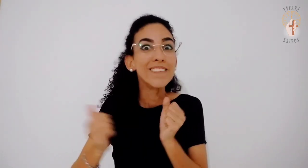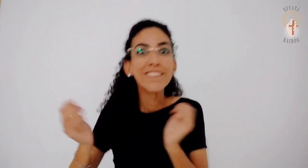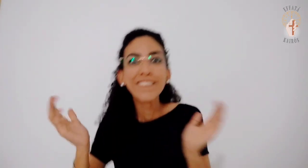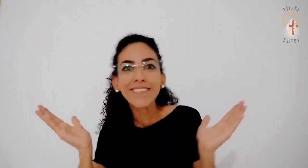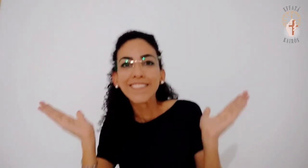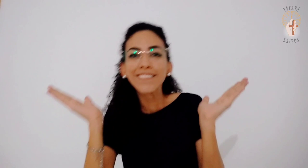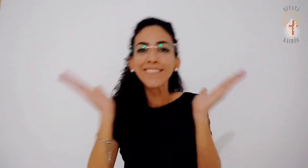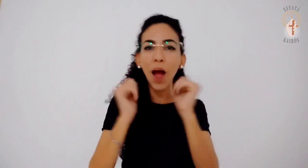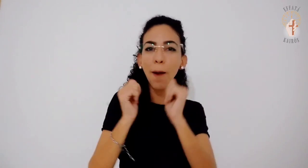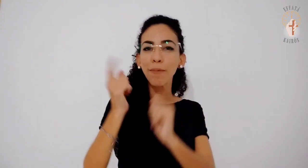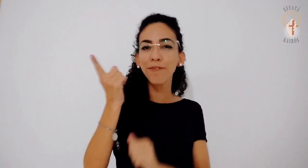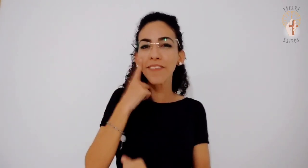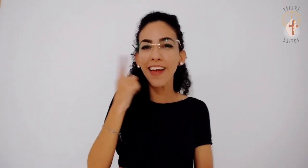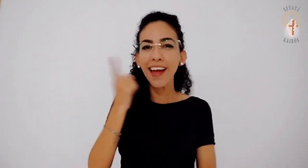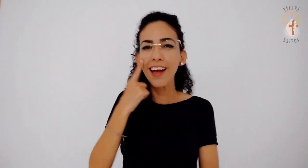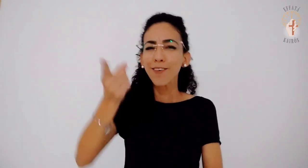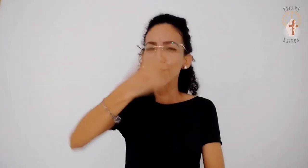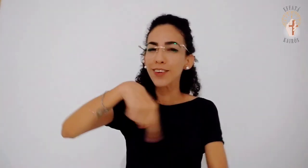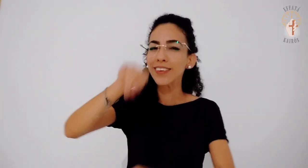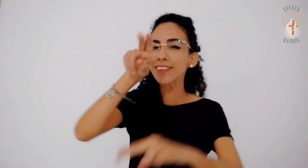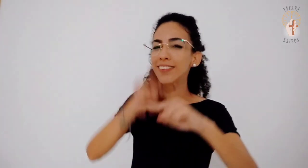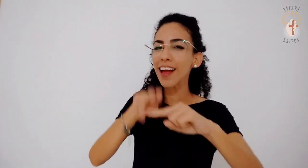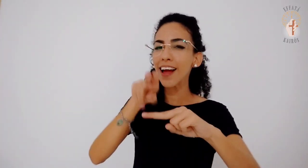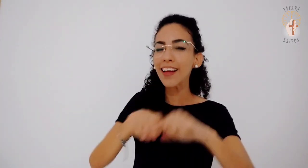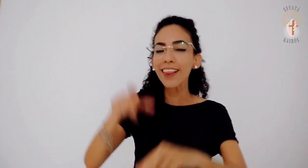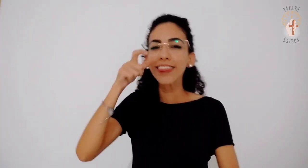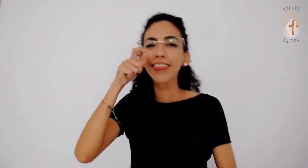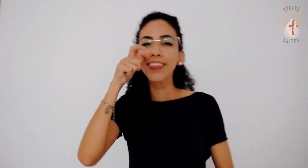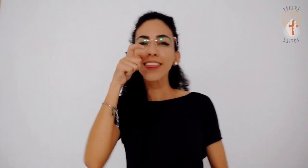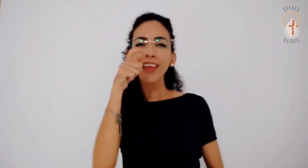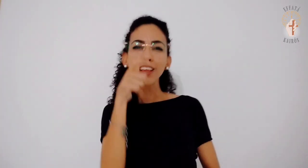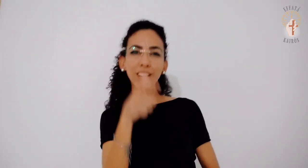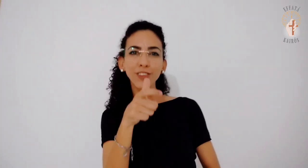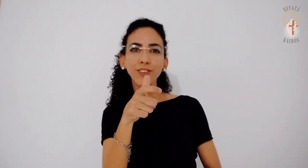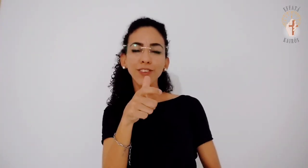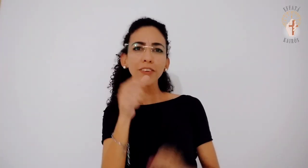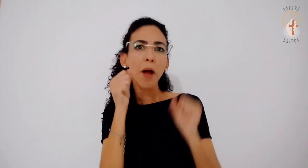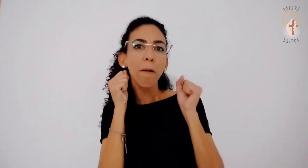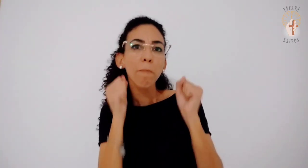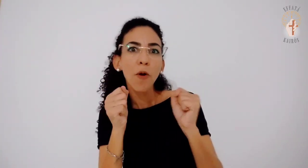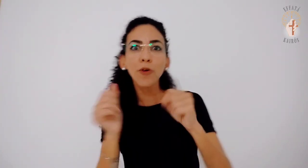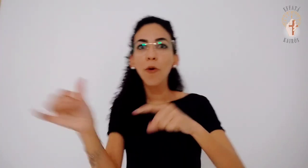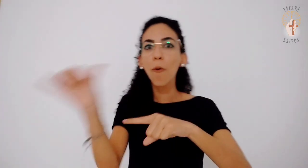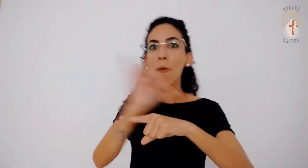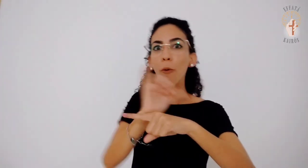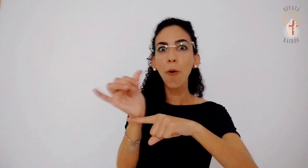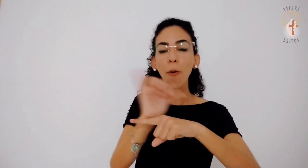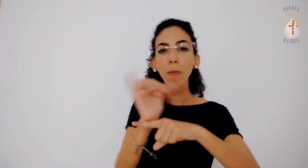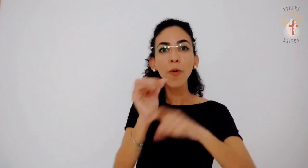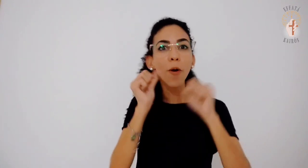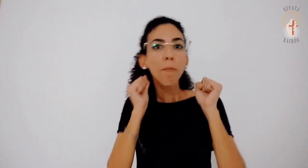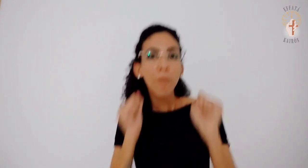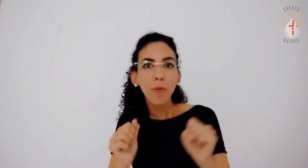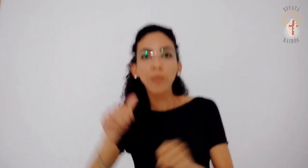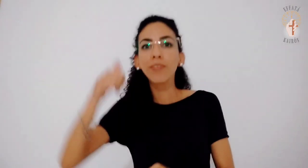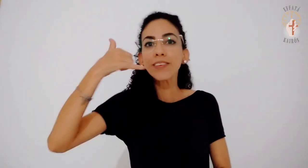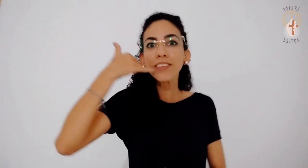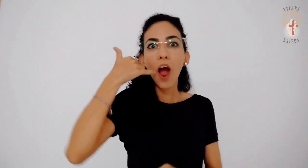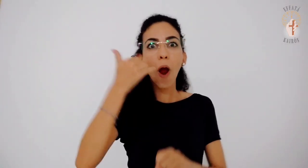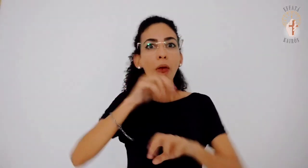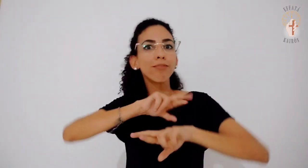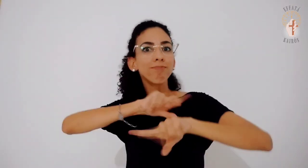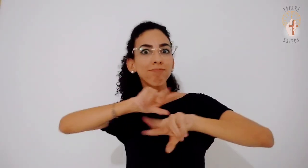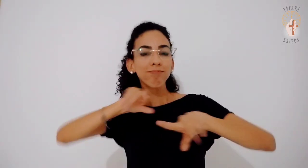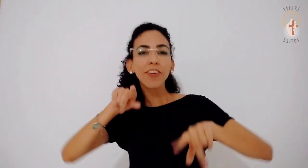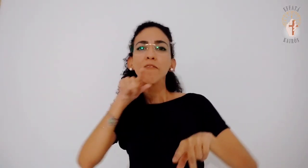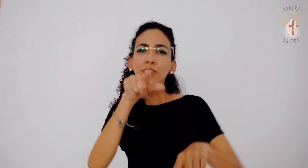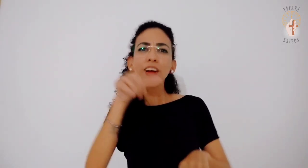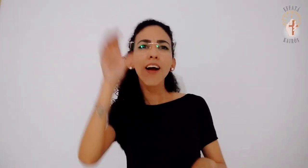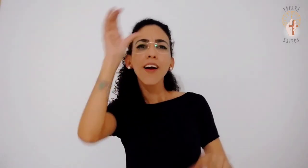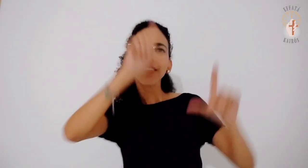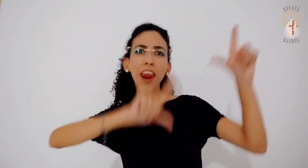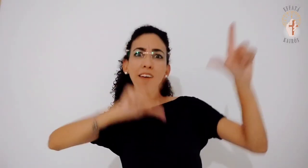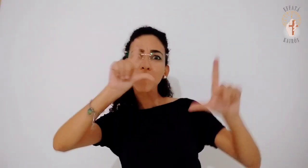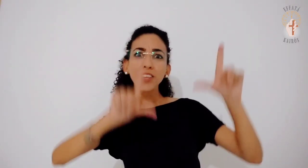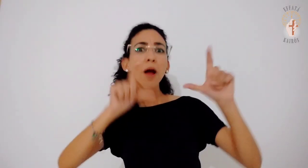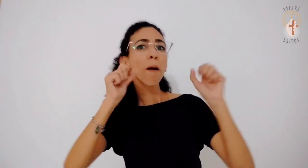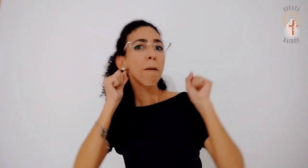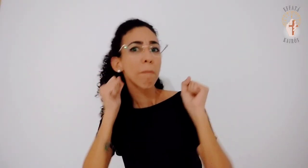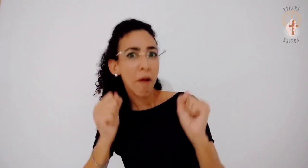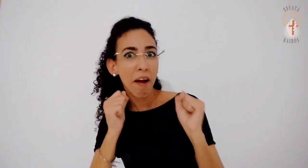Let's watch it on cell phones, television and others